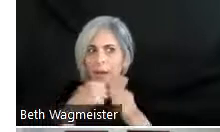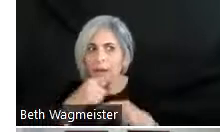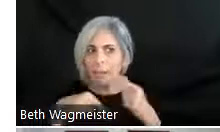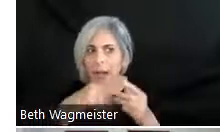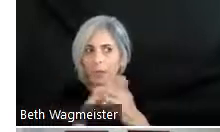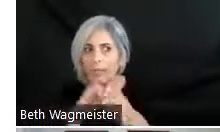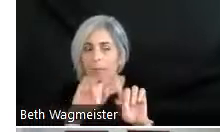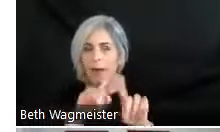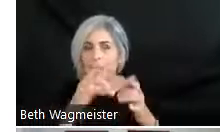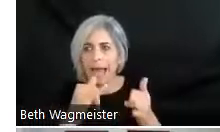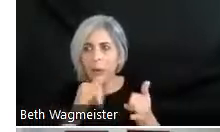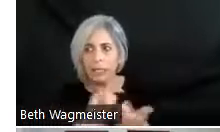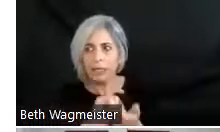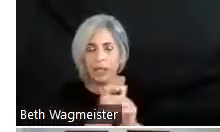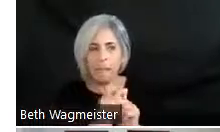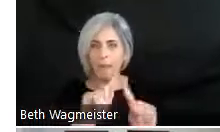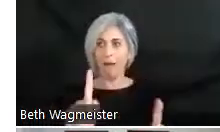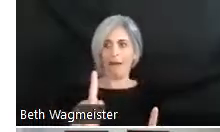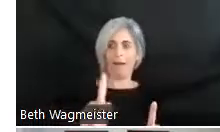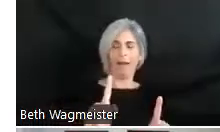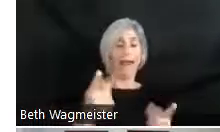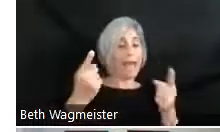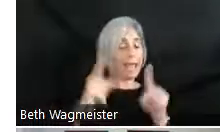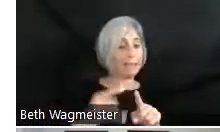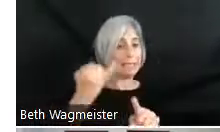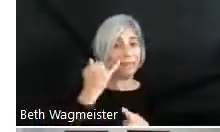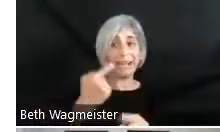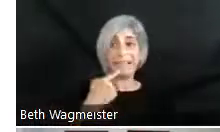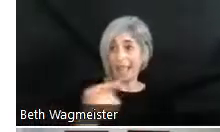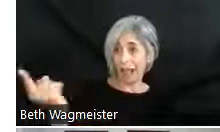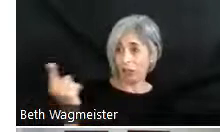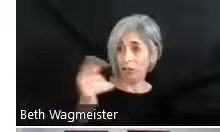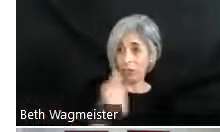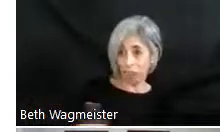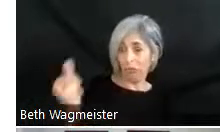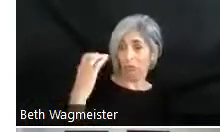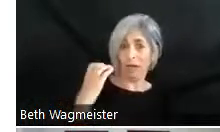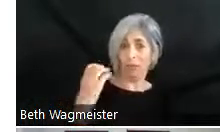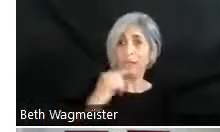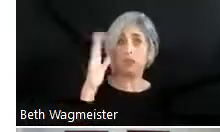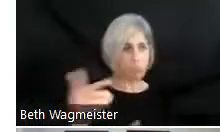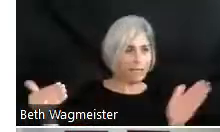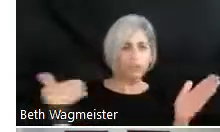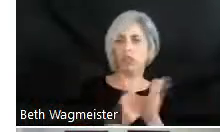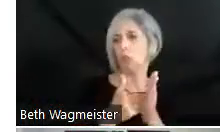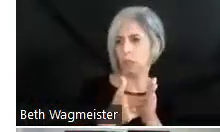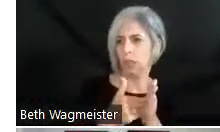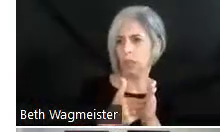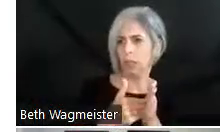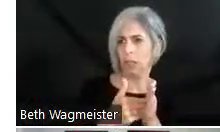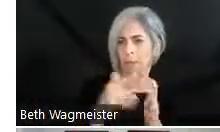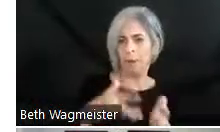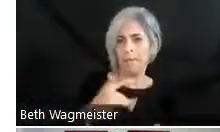In reality when I tell bosses they could get sued they take it as a threat are you going